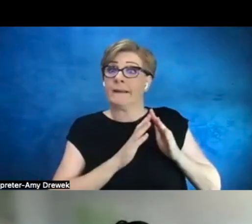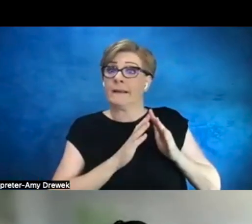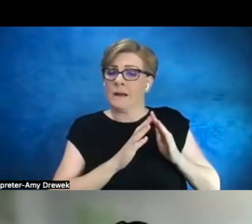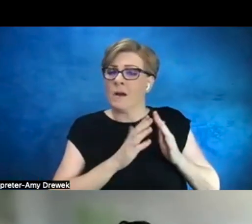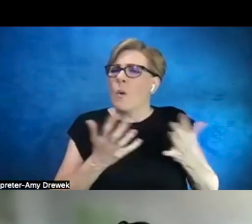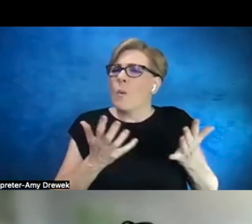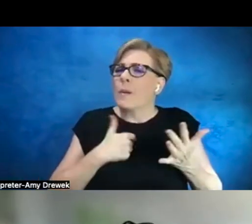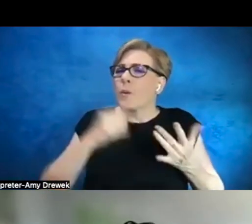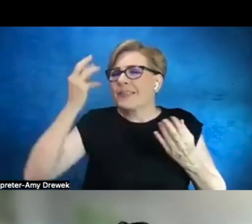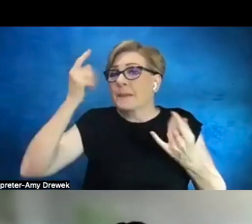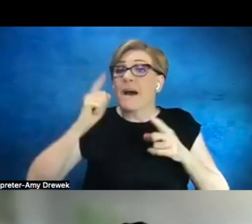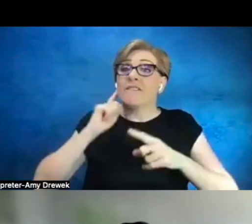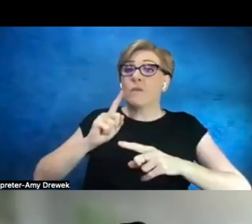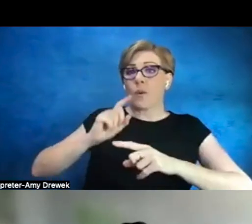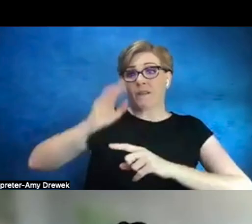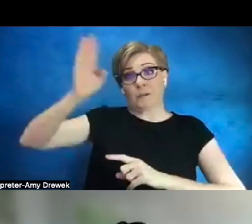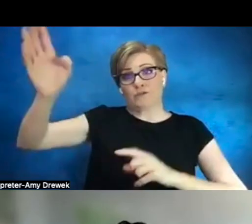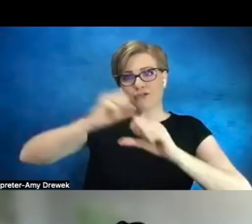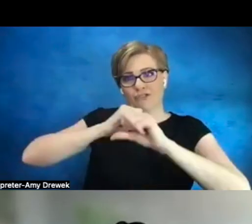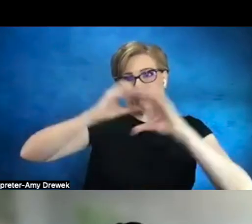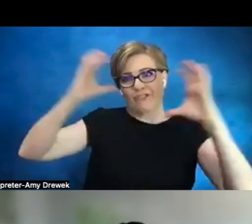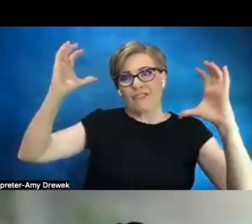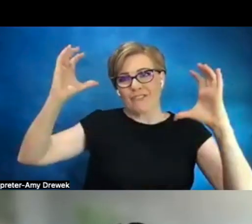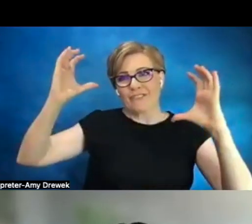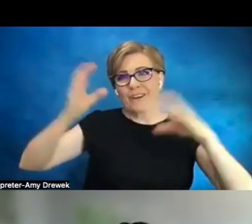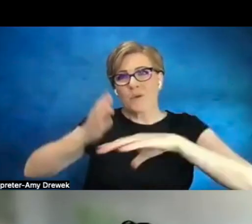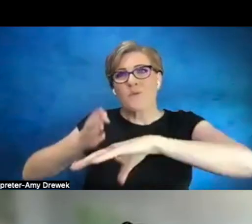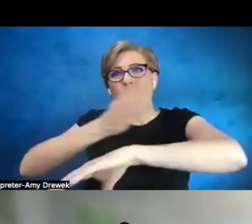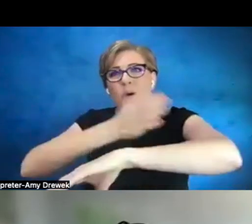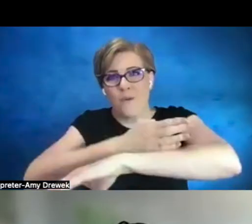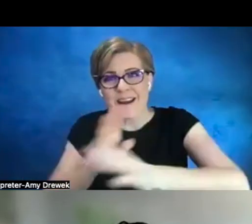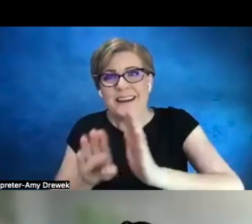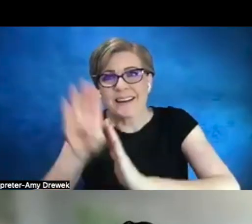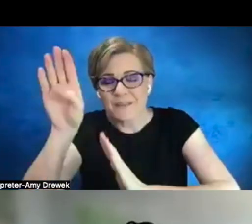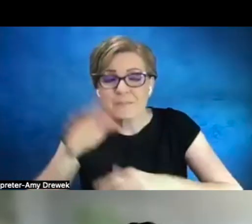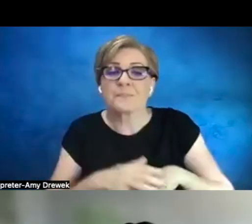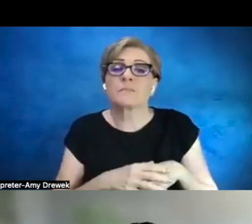be part of that growth, and we'll also talk about some examples and best practices of DMD.